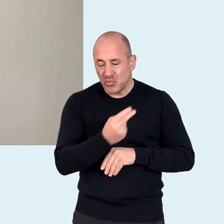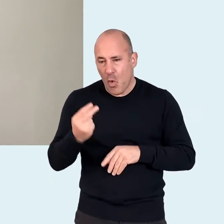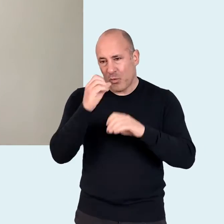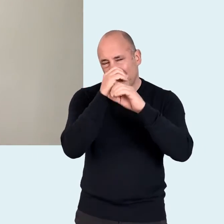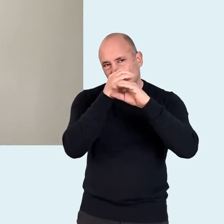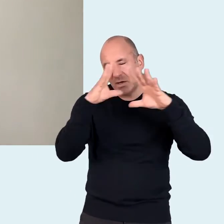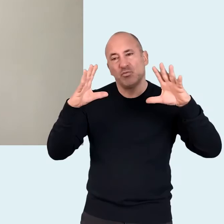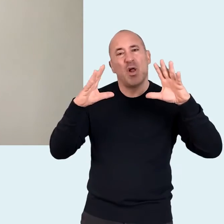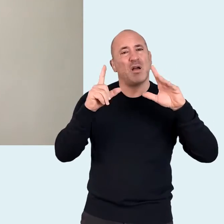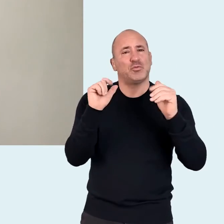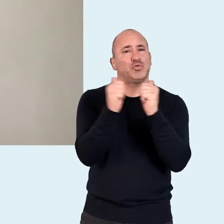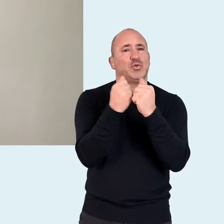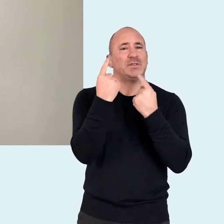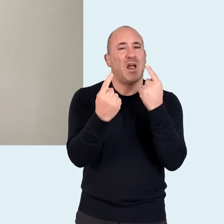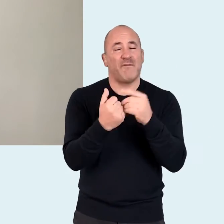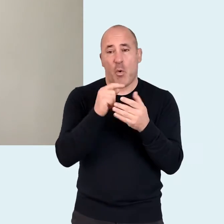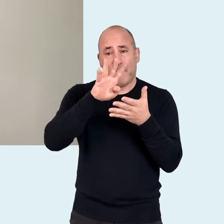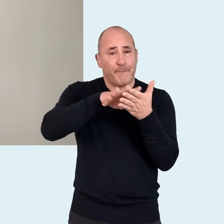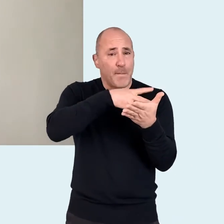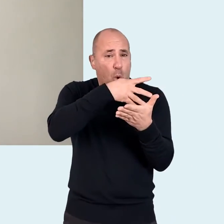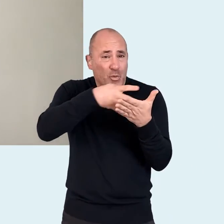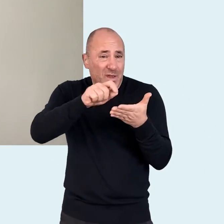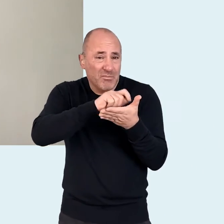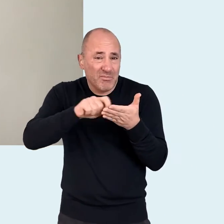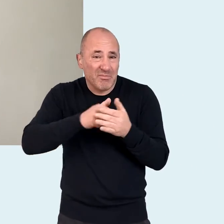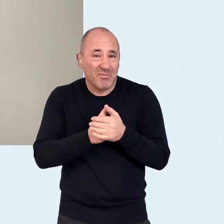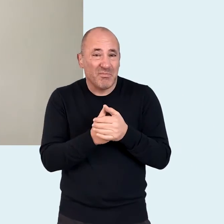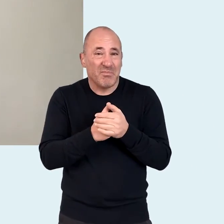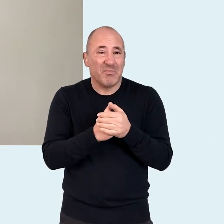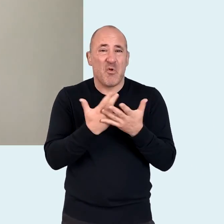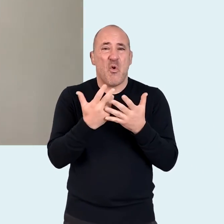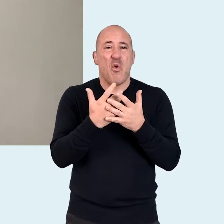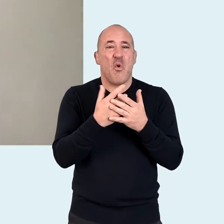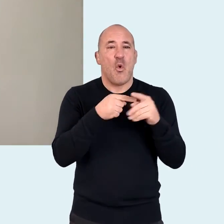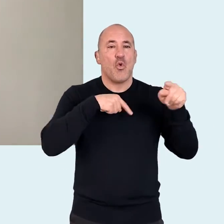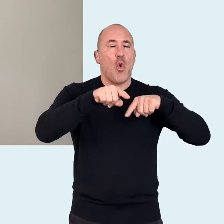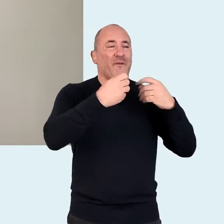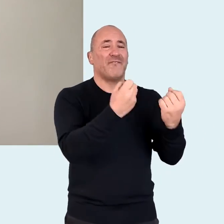to visualise space. You could be writing a poem. You could be writing feedback from the